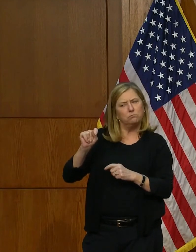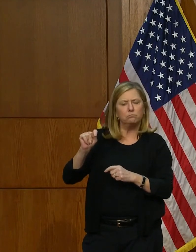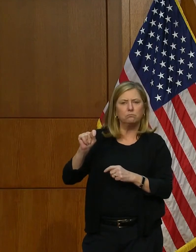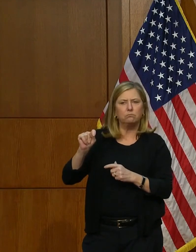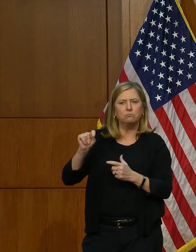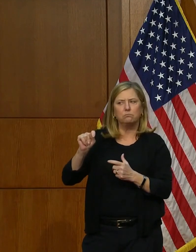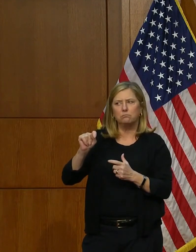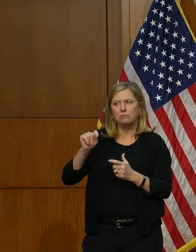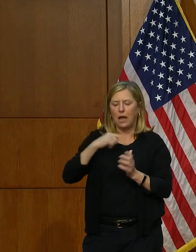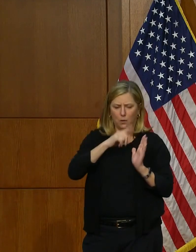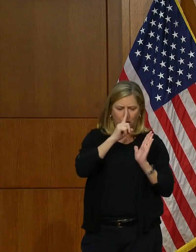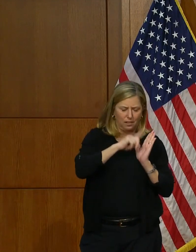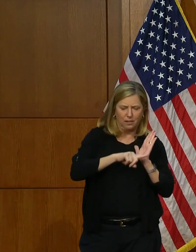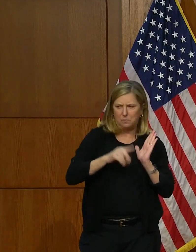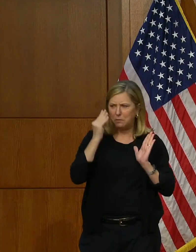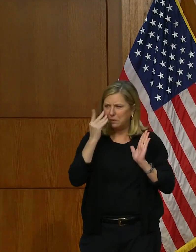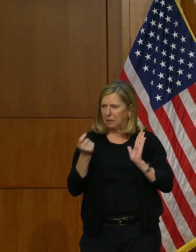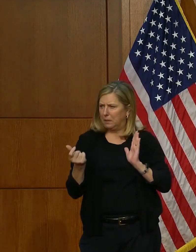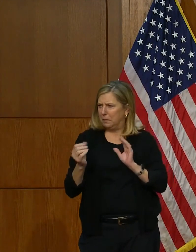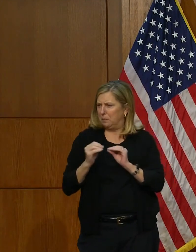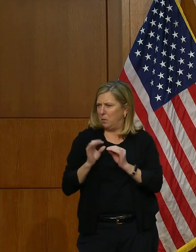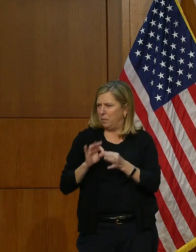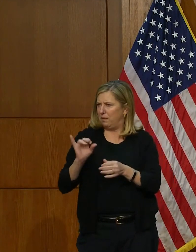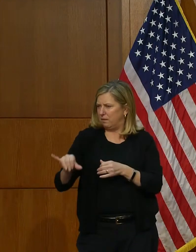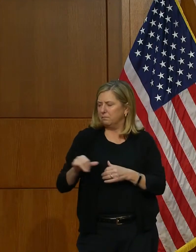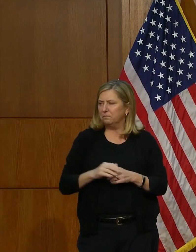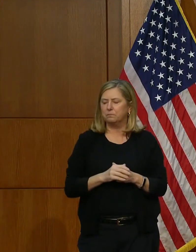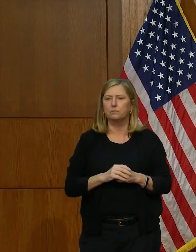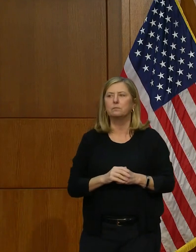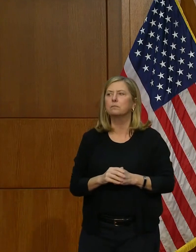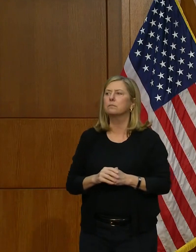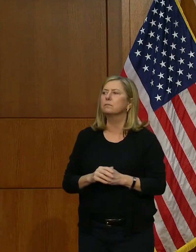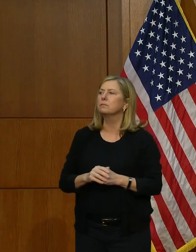WHY BOXING THEM? BOXING IS A SPORT, BUT I WOULD LOOK IN THAT